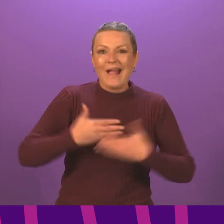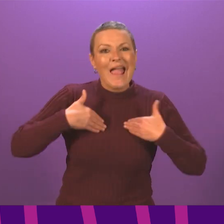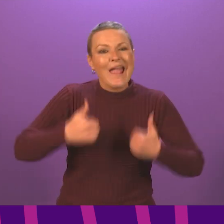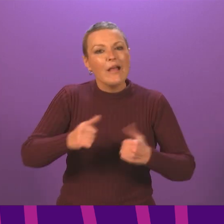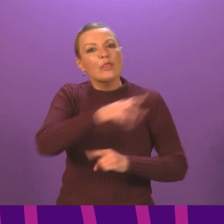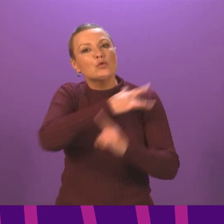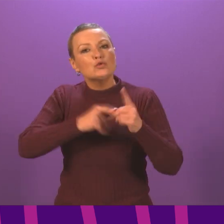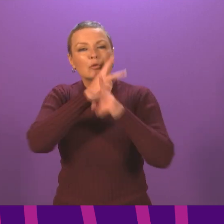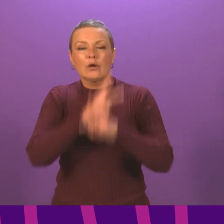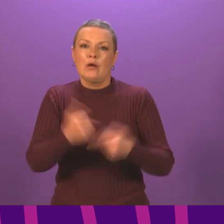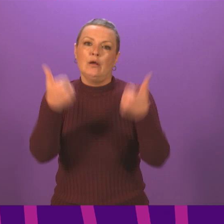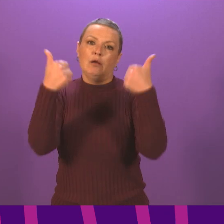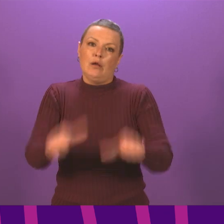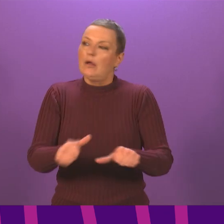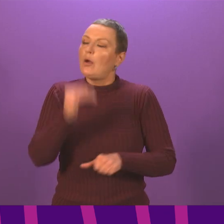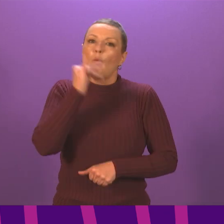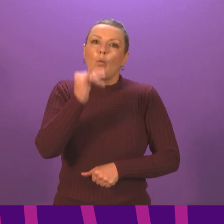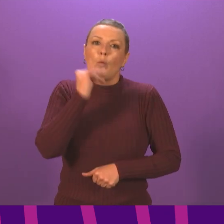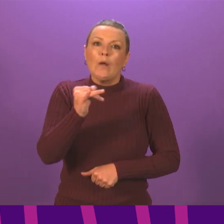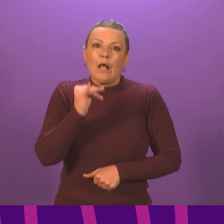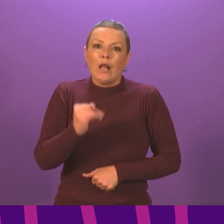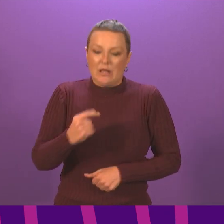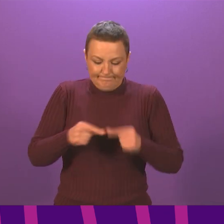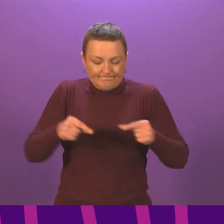working in health and social care are finally going to be giving given weekly testing, which